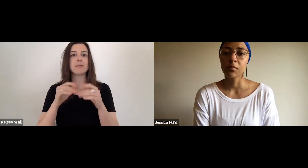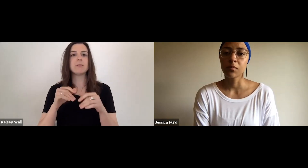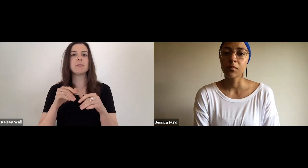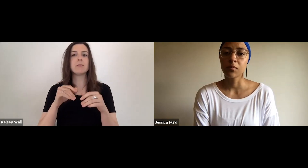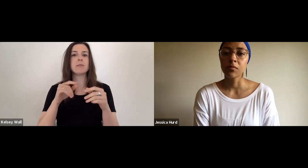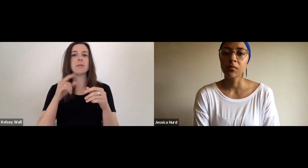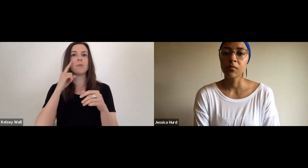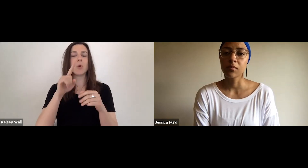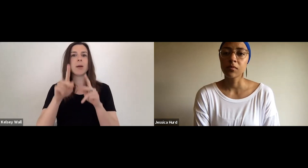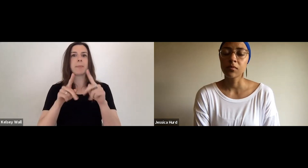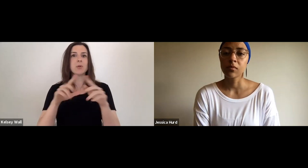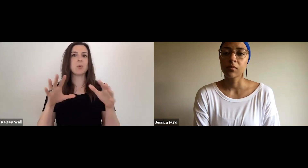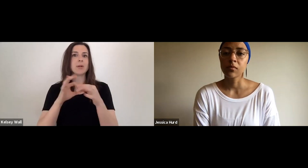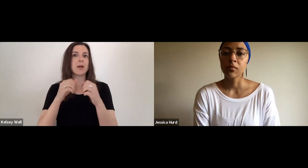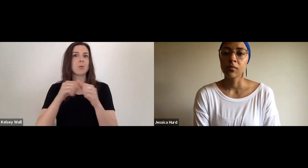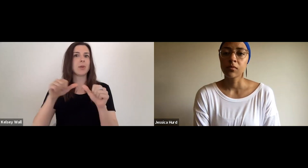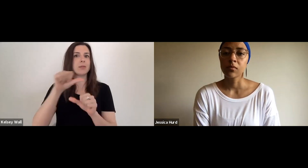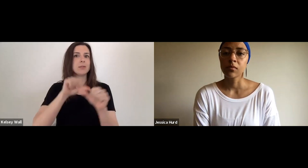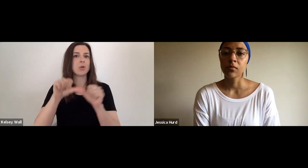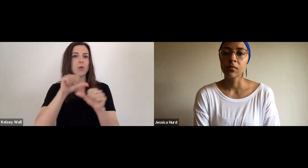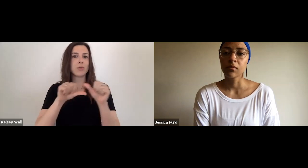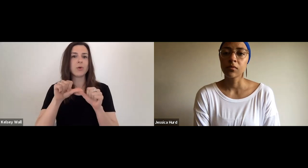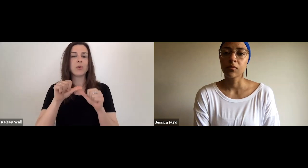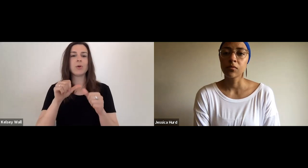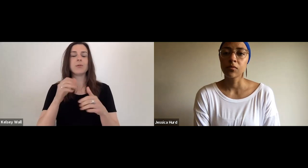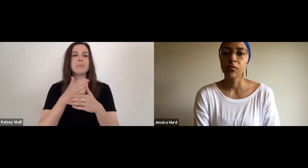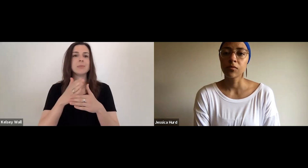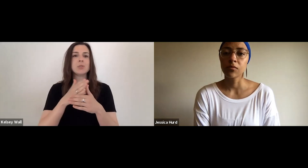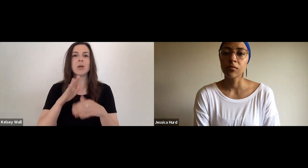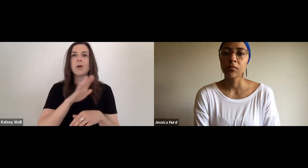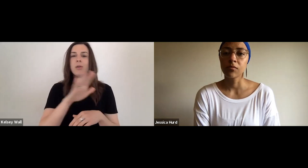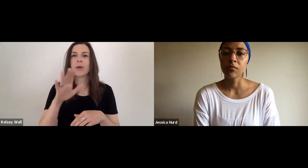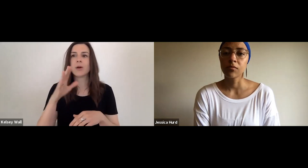for us online. It is for anyone who wants to interact